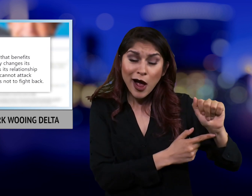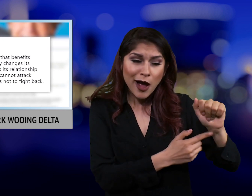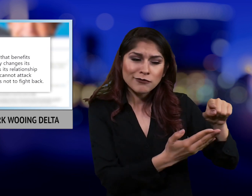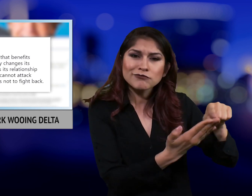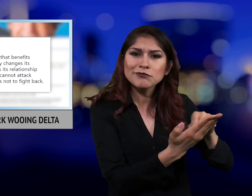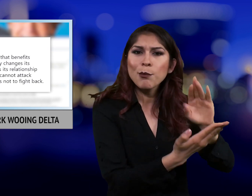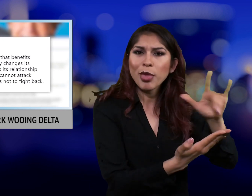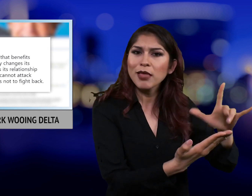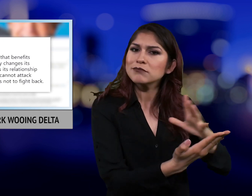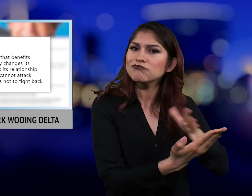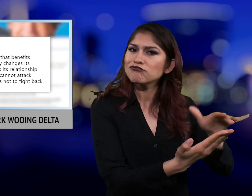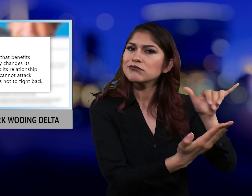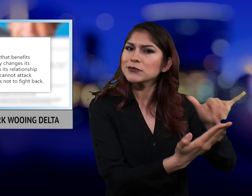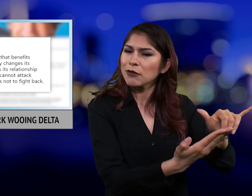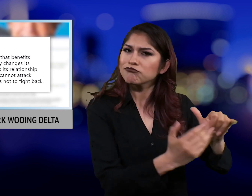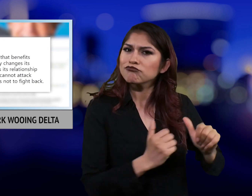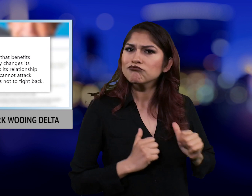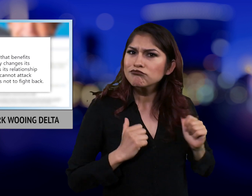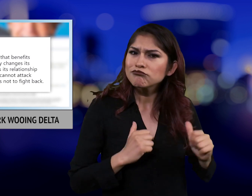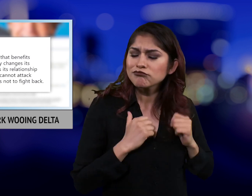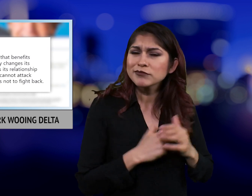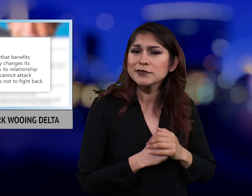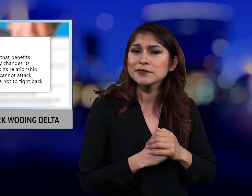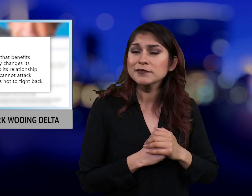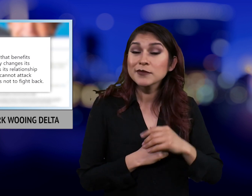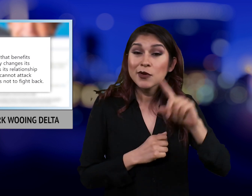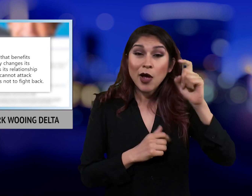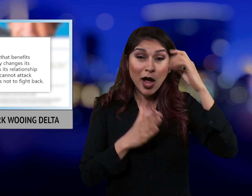the NRA.